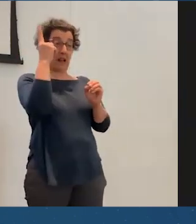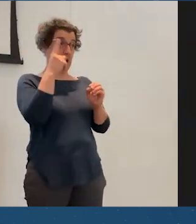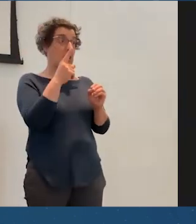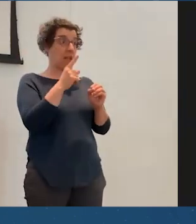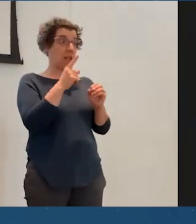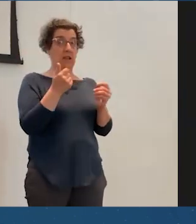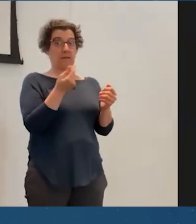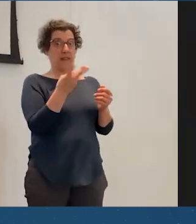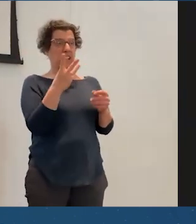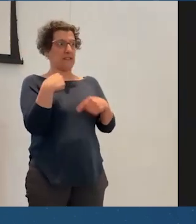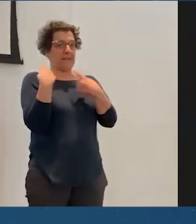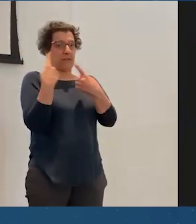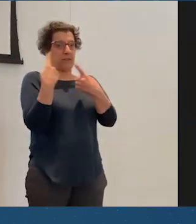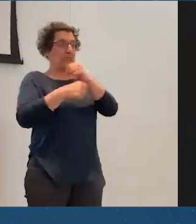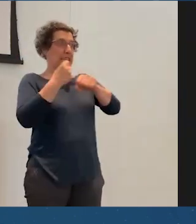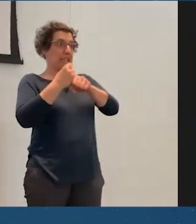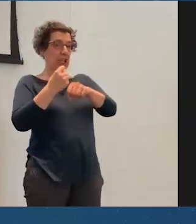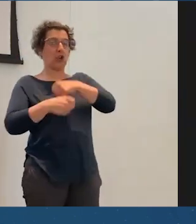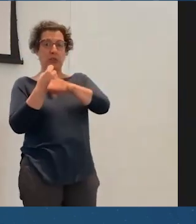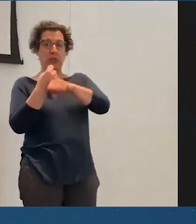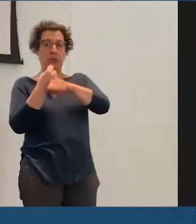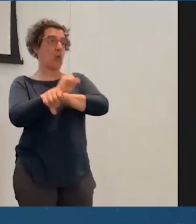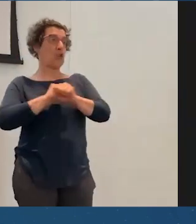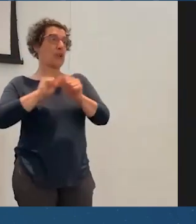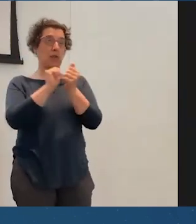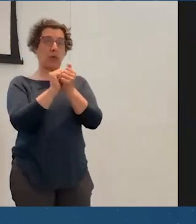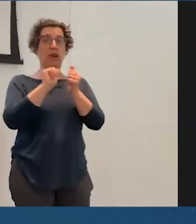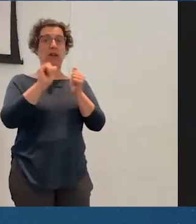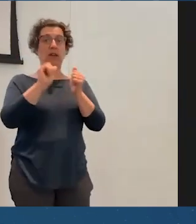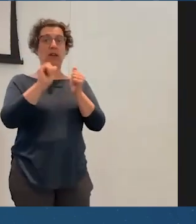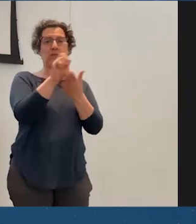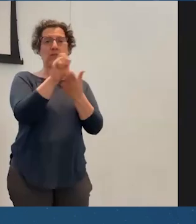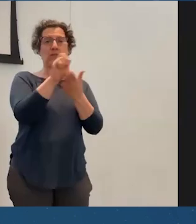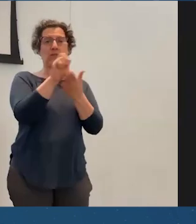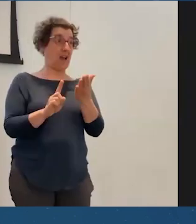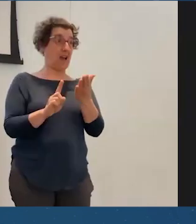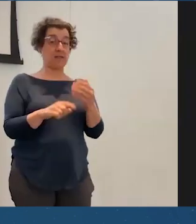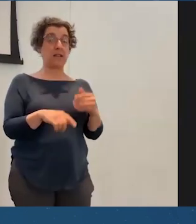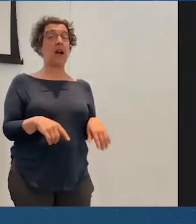now of working with-- working on co-designs with users